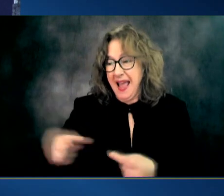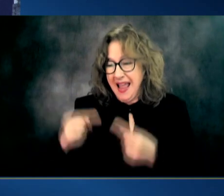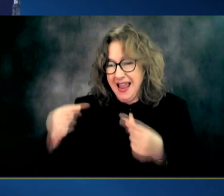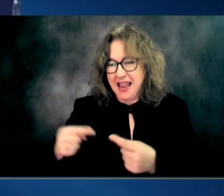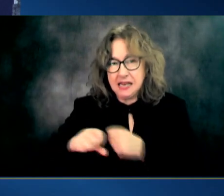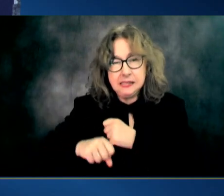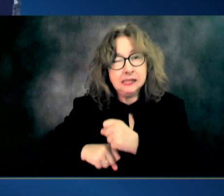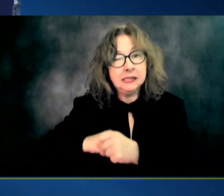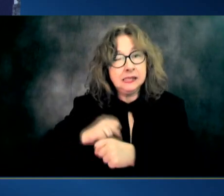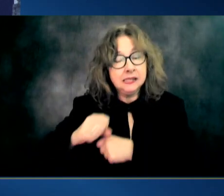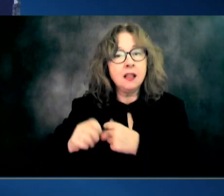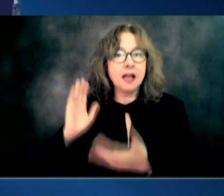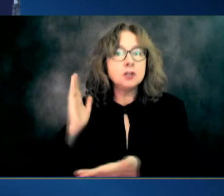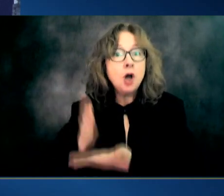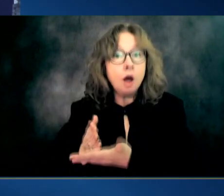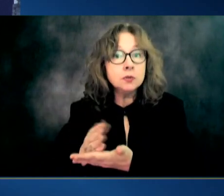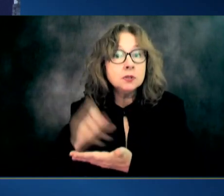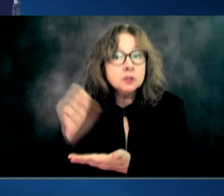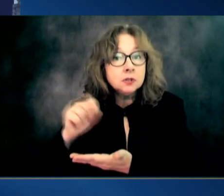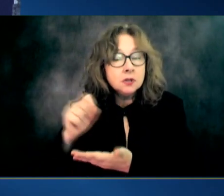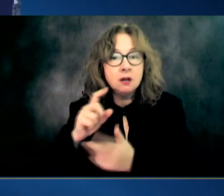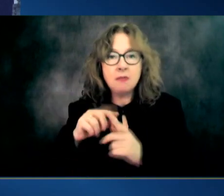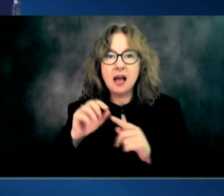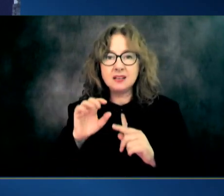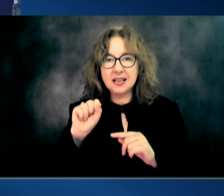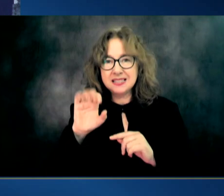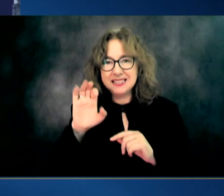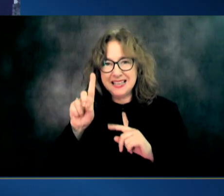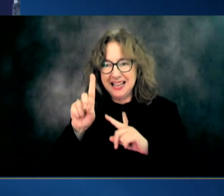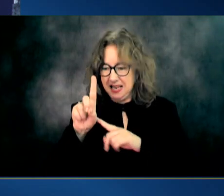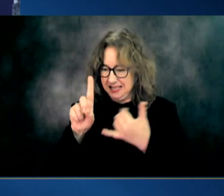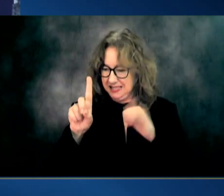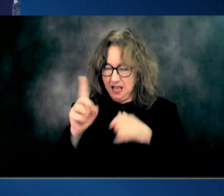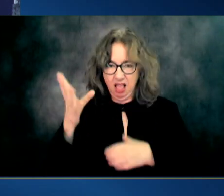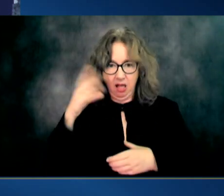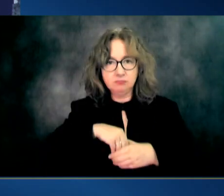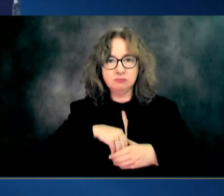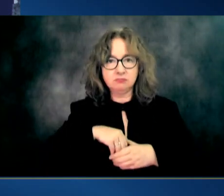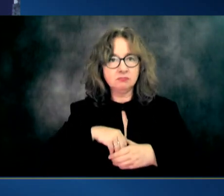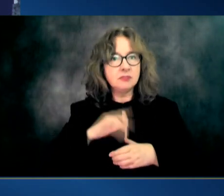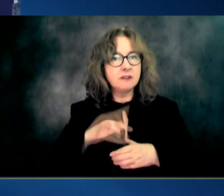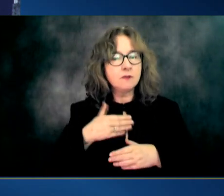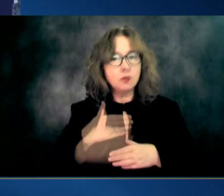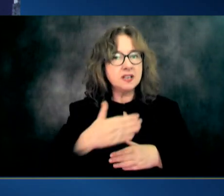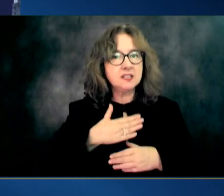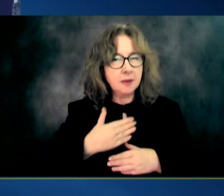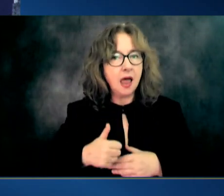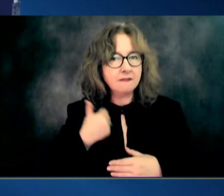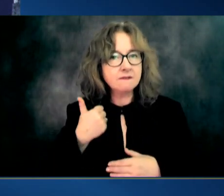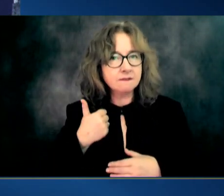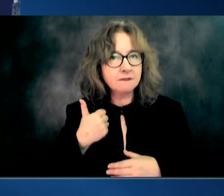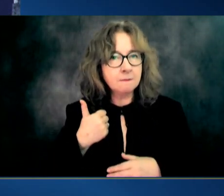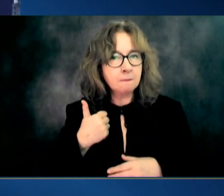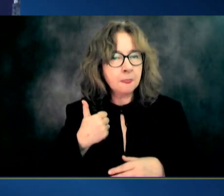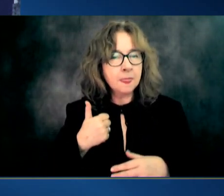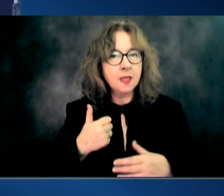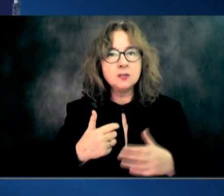this disease will be with me for the rest of my life. And so, I am a huge proponent